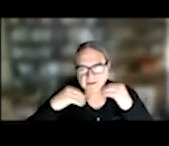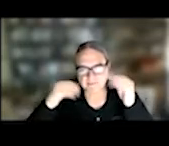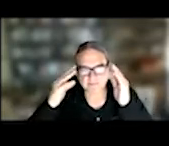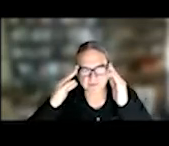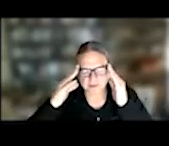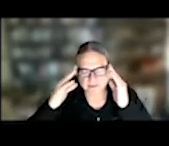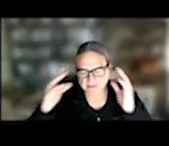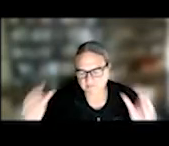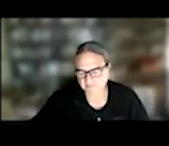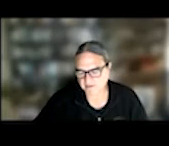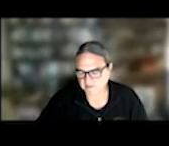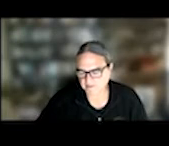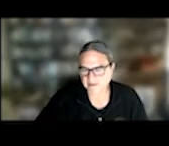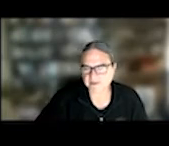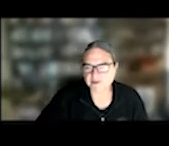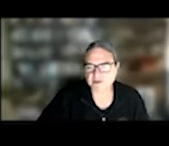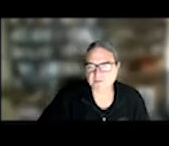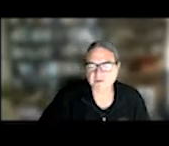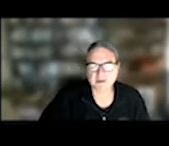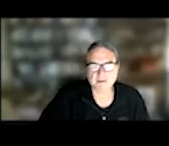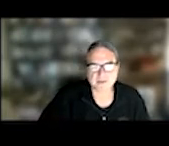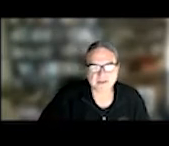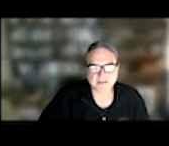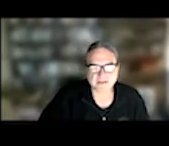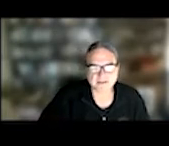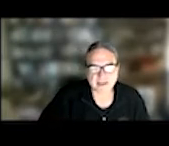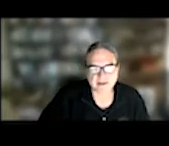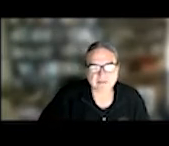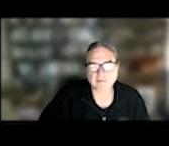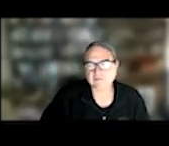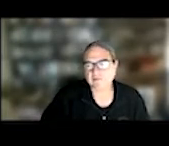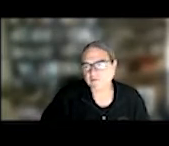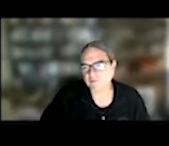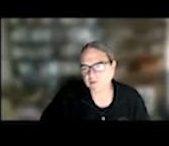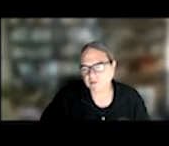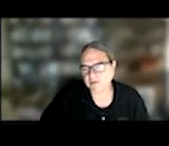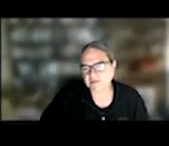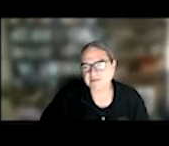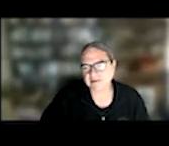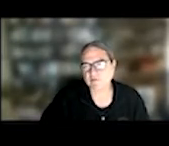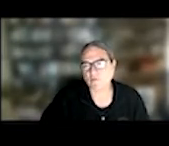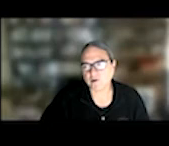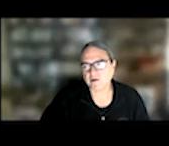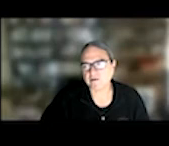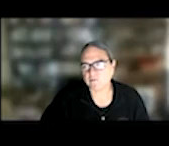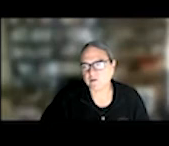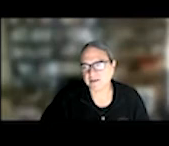members of the the leadership because caring for the vulnerable is sacred work. The work